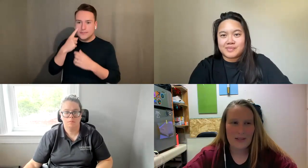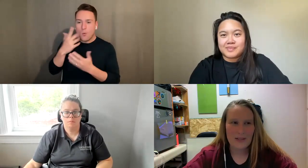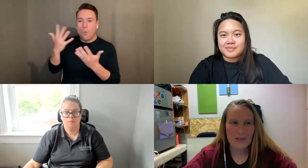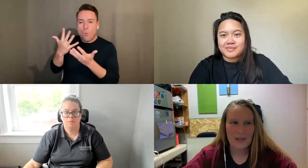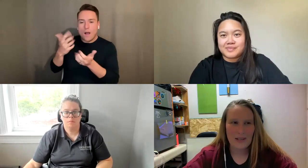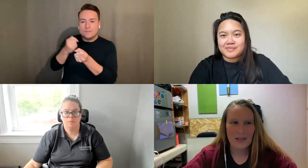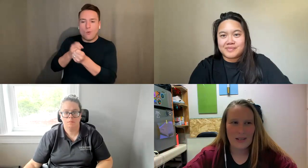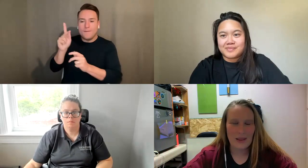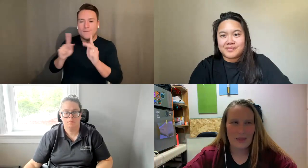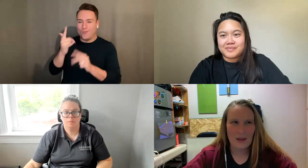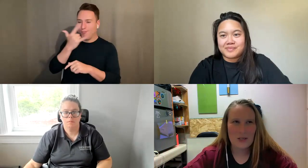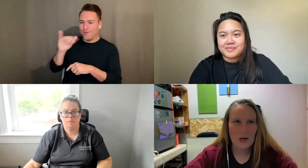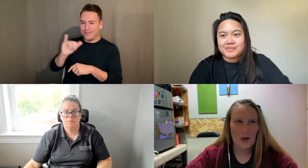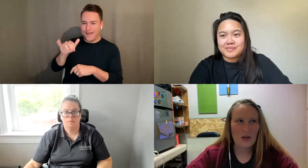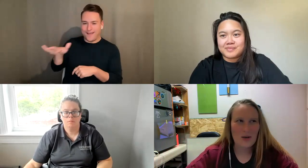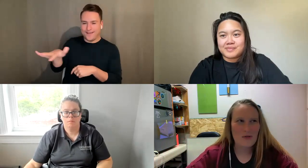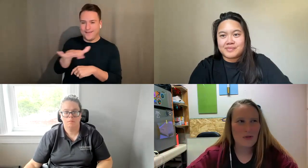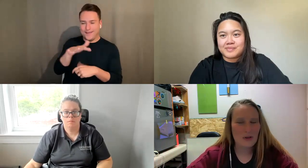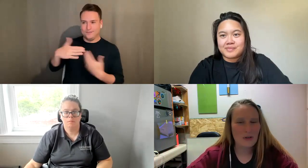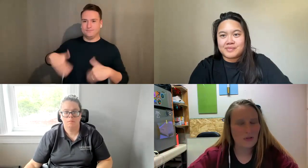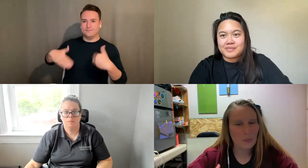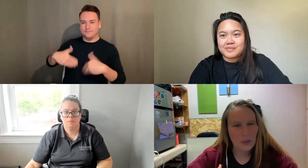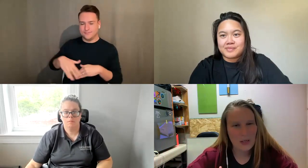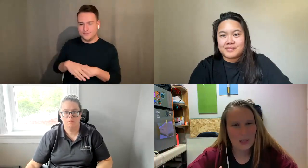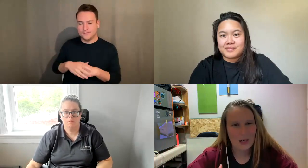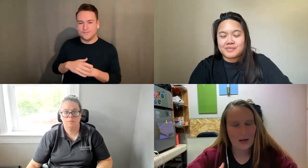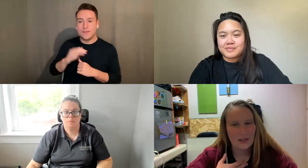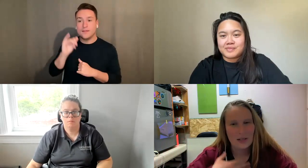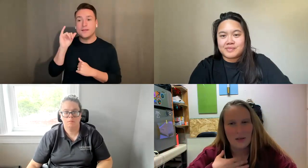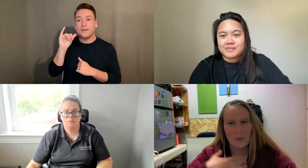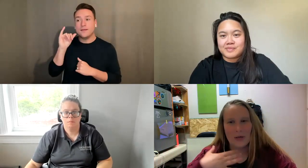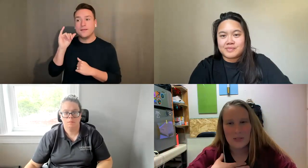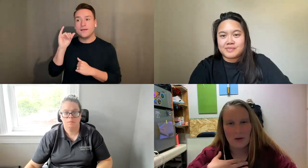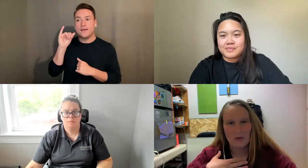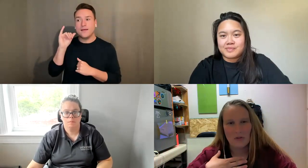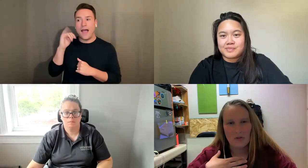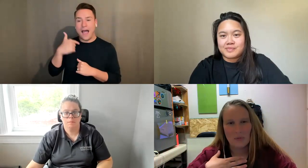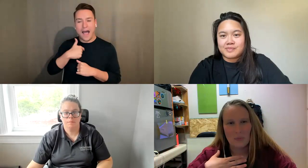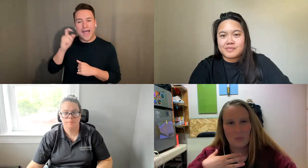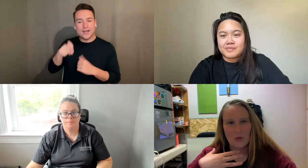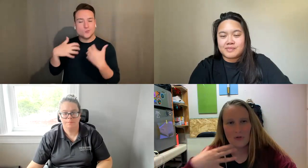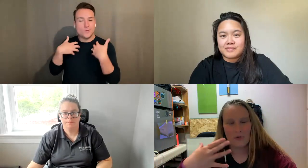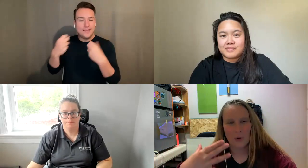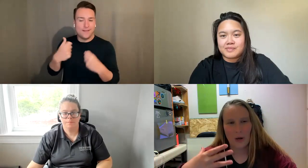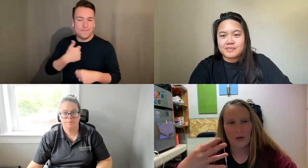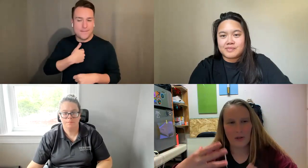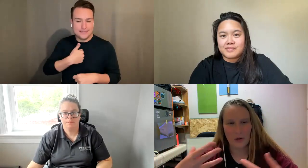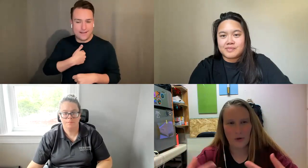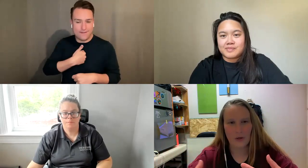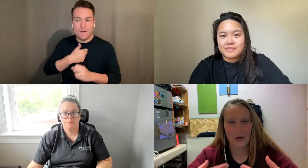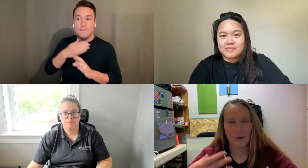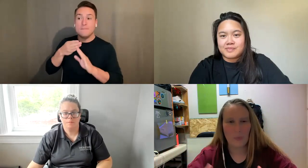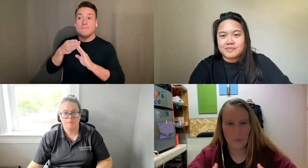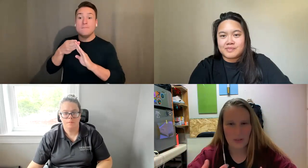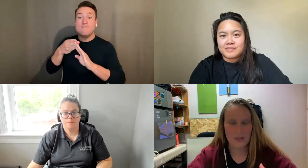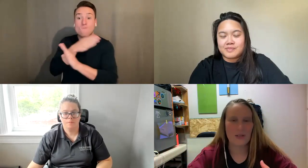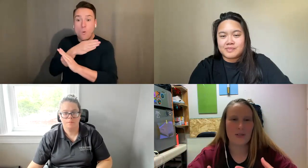And that's kind of for me like I had to heal myself before I could learn about business